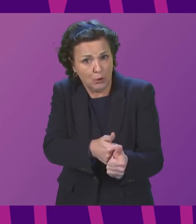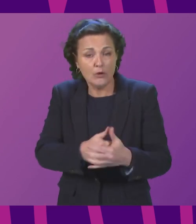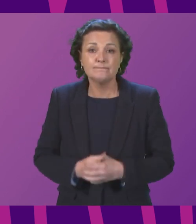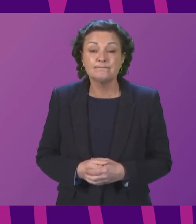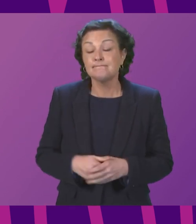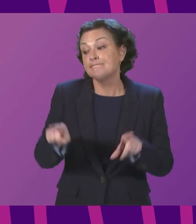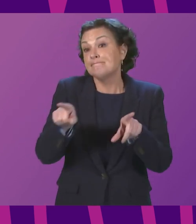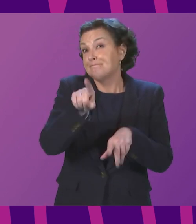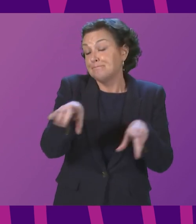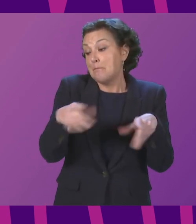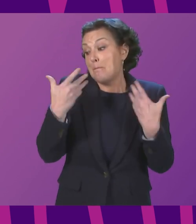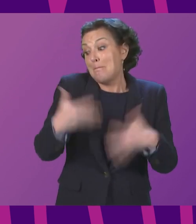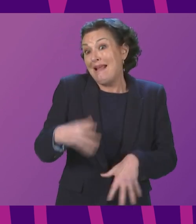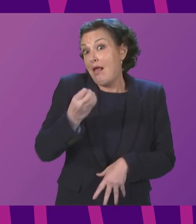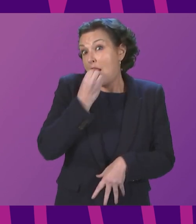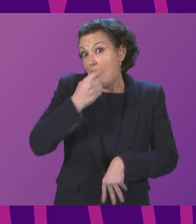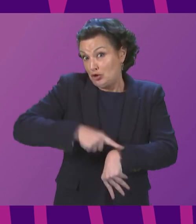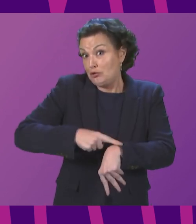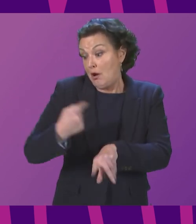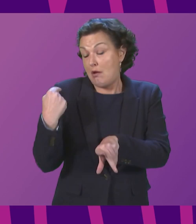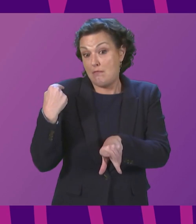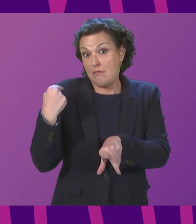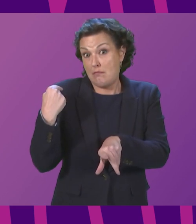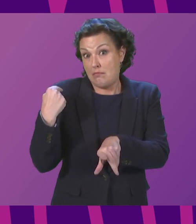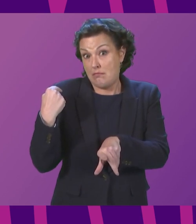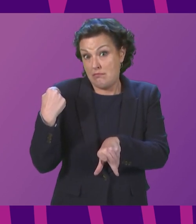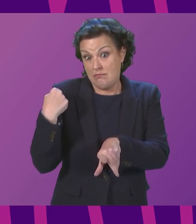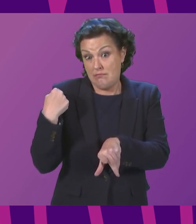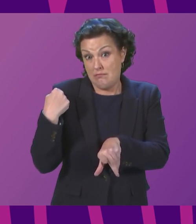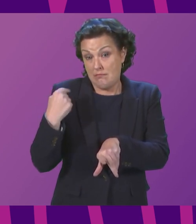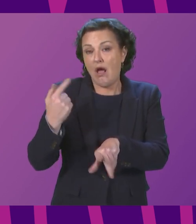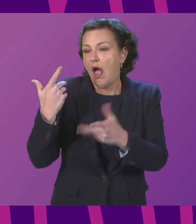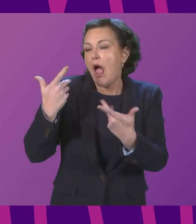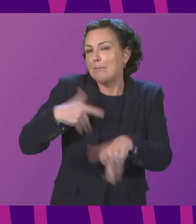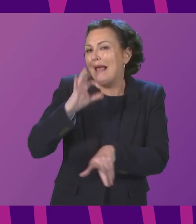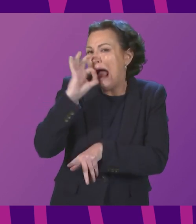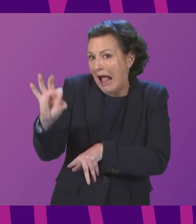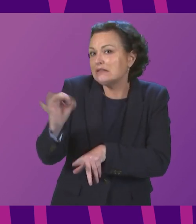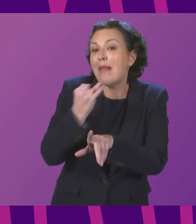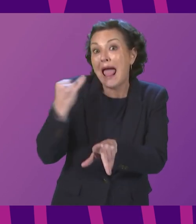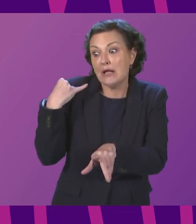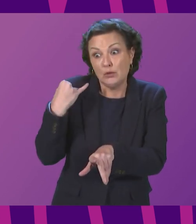the Government at lunch time, in answer to my request last week, has revealed that PCR